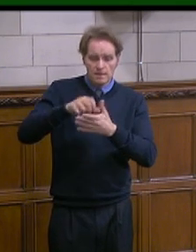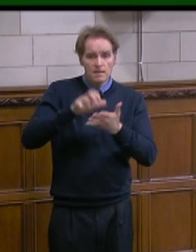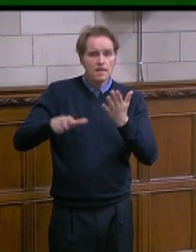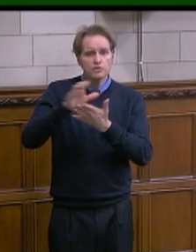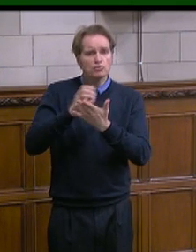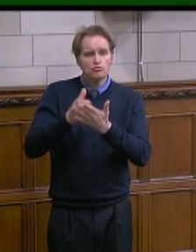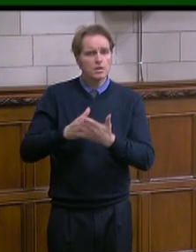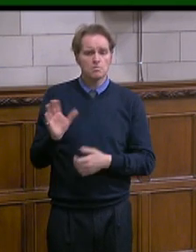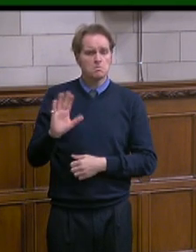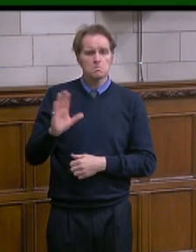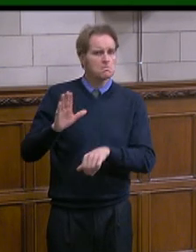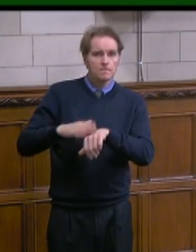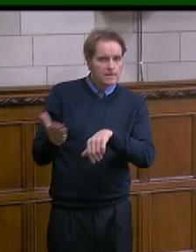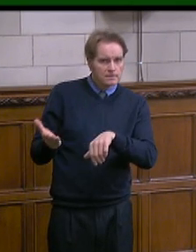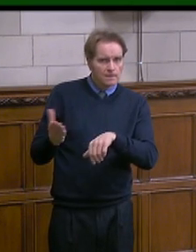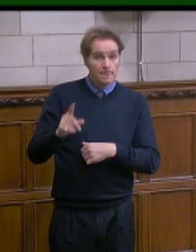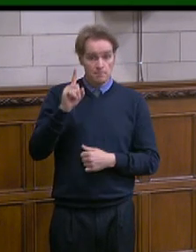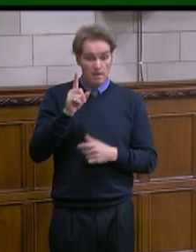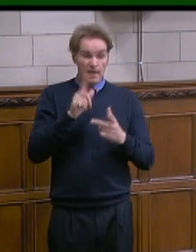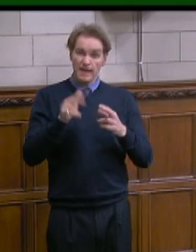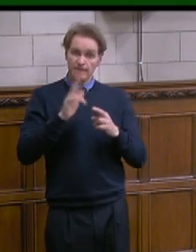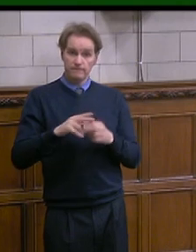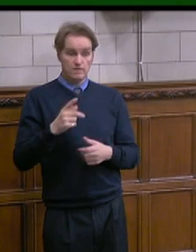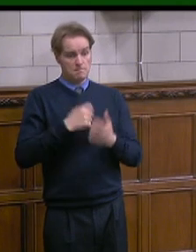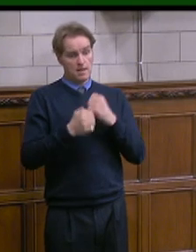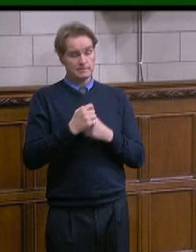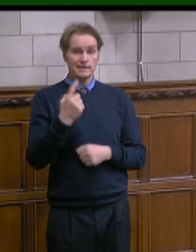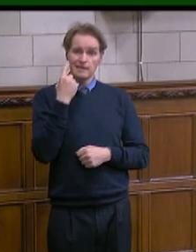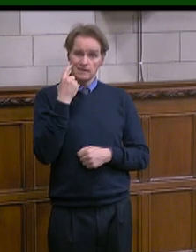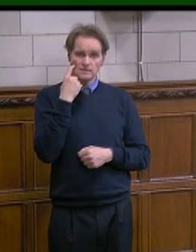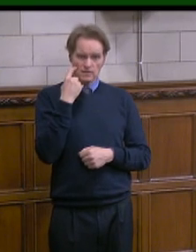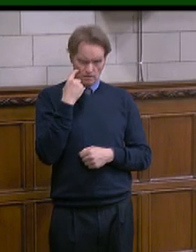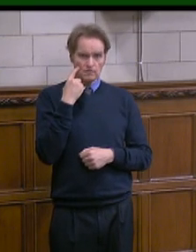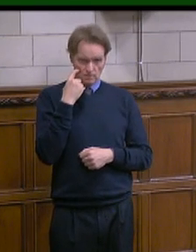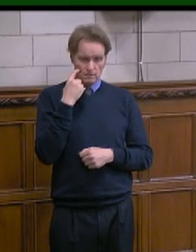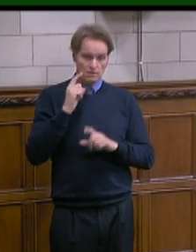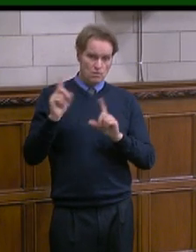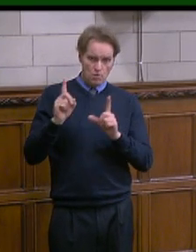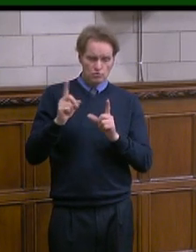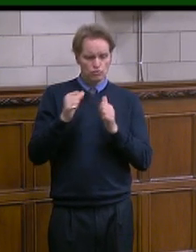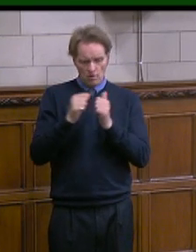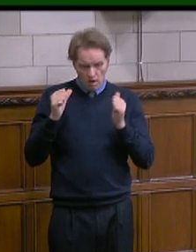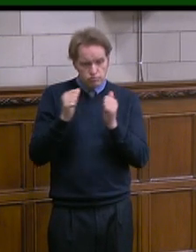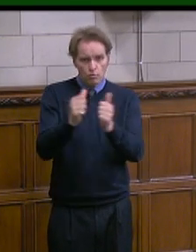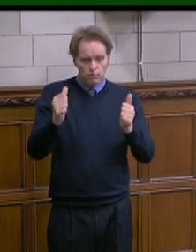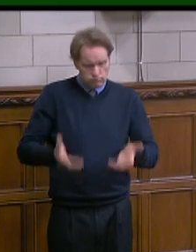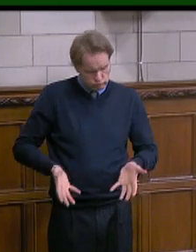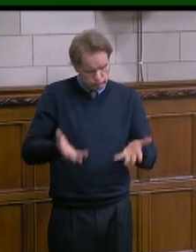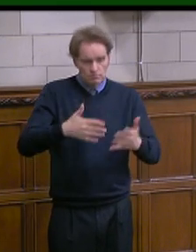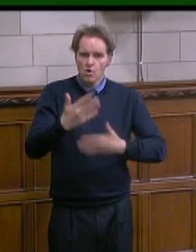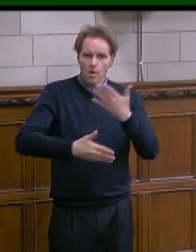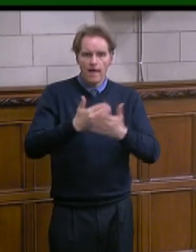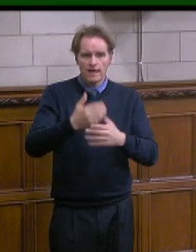but that it might be easier for the DFE simply to approve the GCSE in British Sign Language